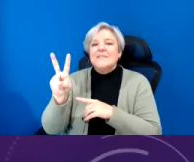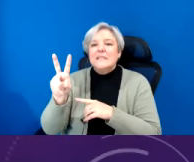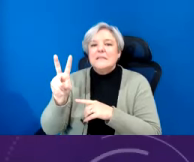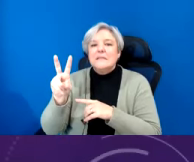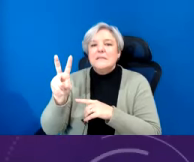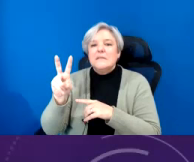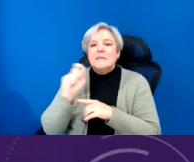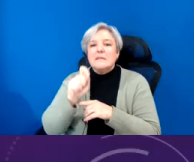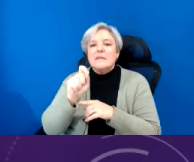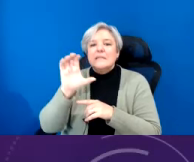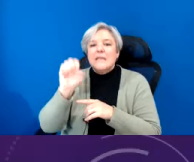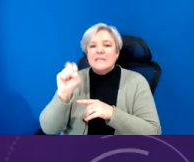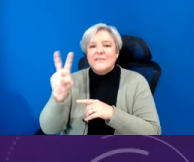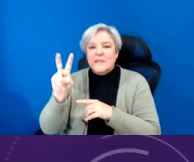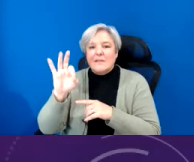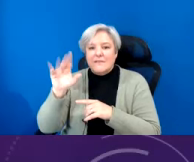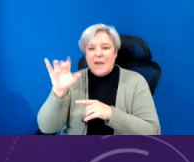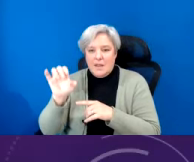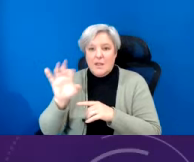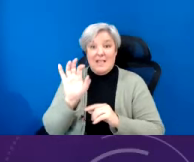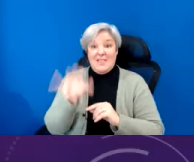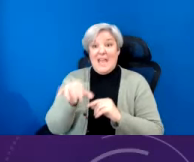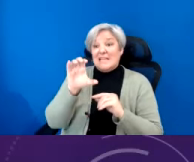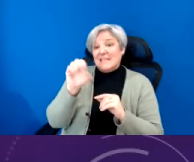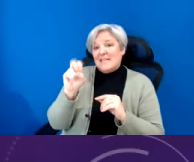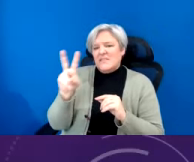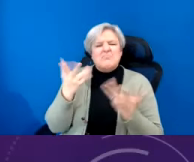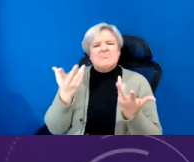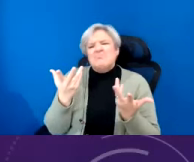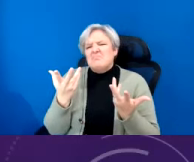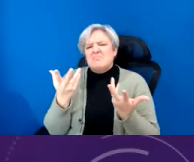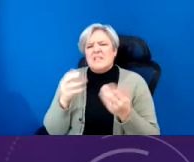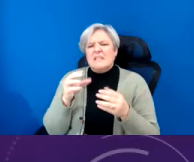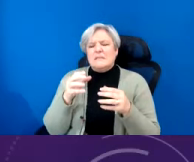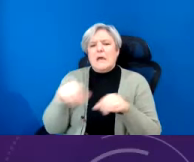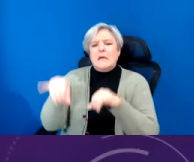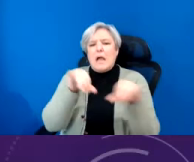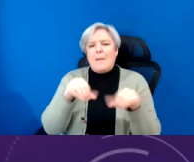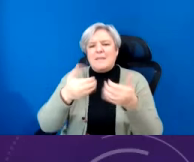CSV is a comma separated values file format.